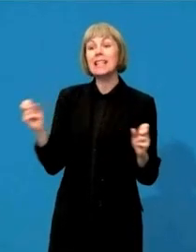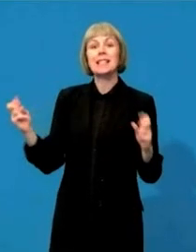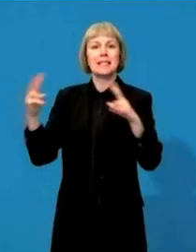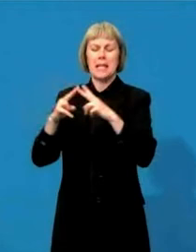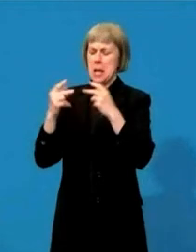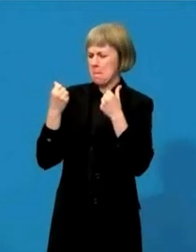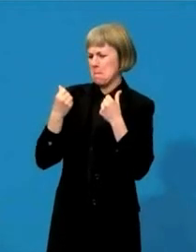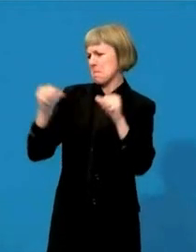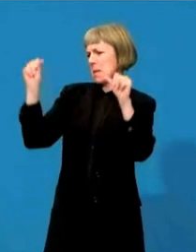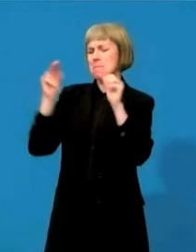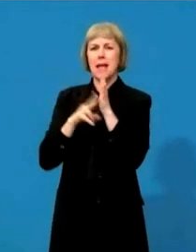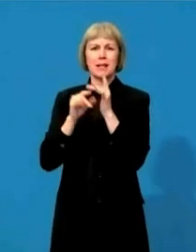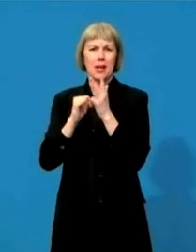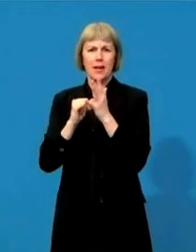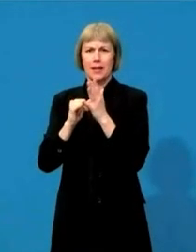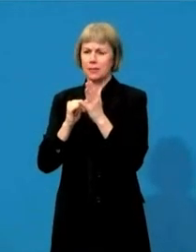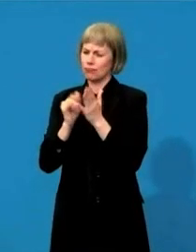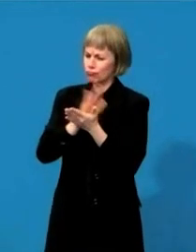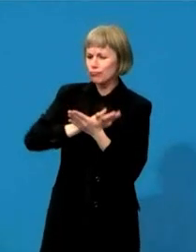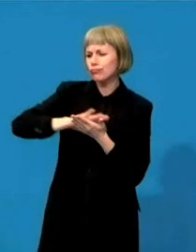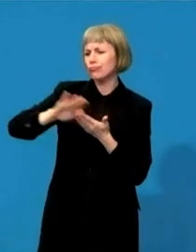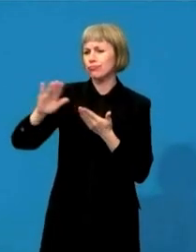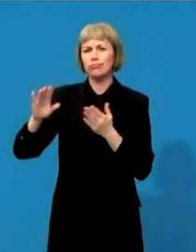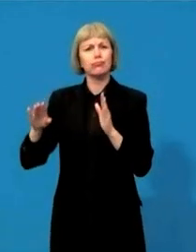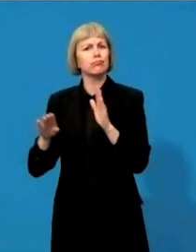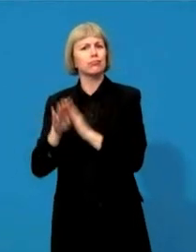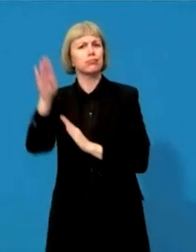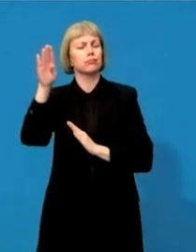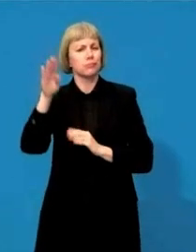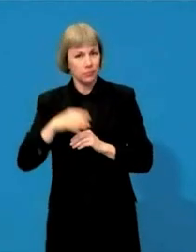and talk to parents of kids with disabilities, I just get so frustrated at what people aren't getting here.